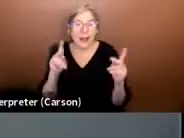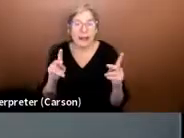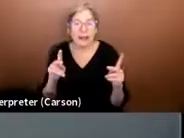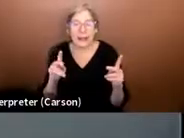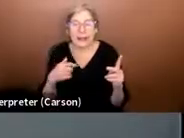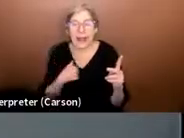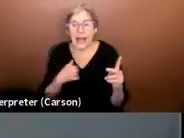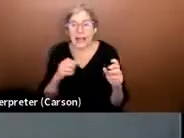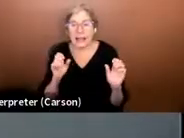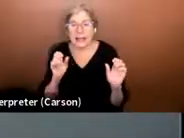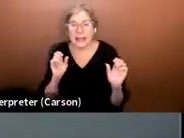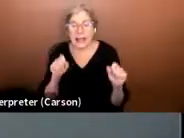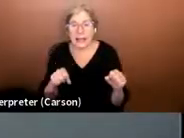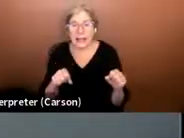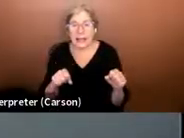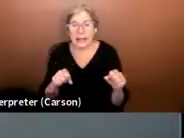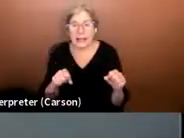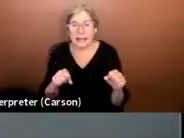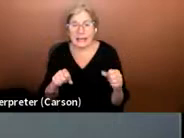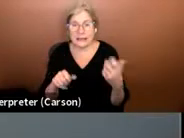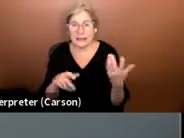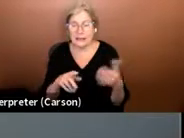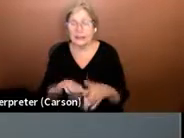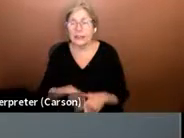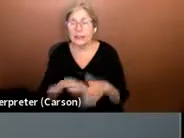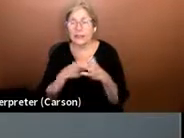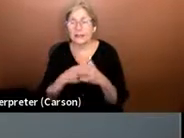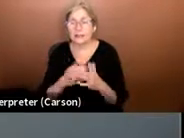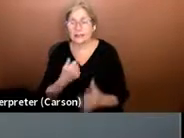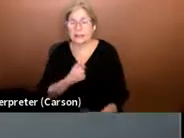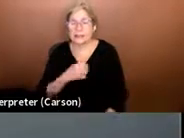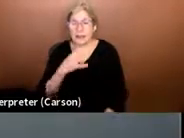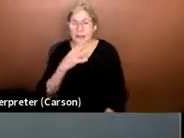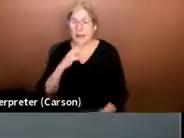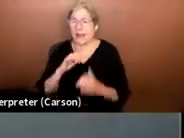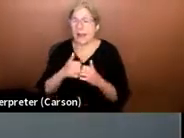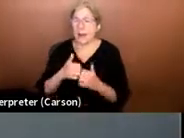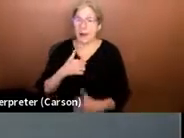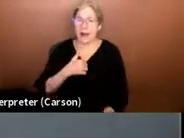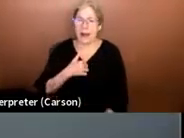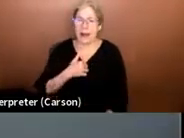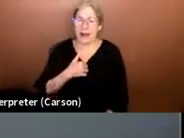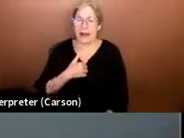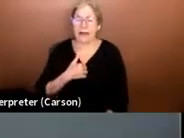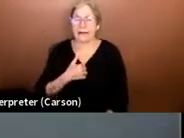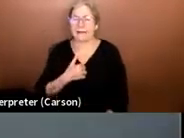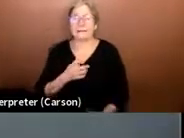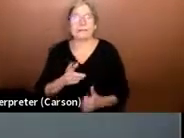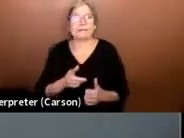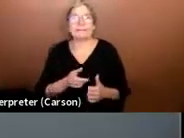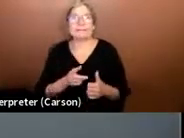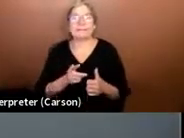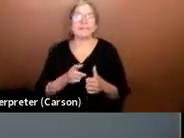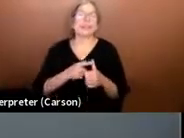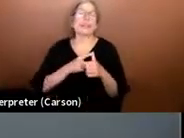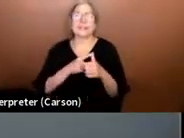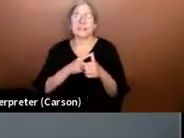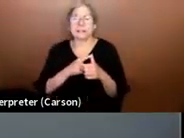start off myself talking about how I first came into thinking about